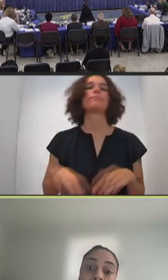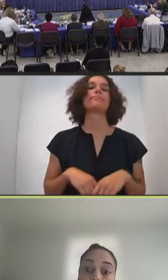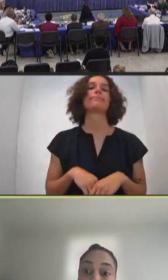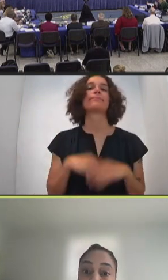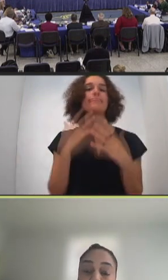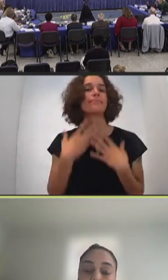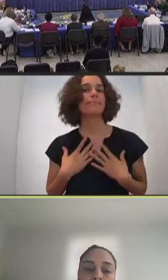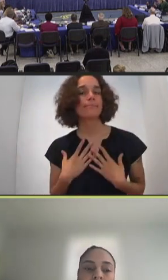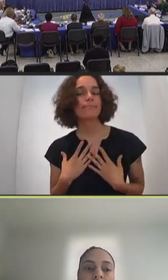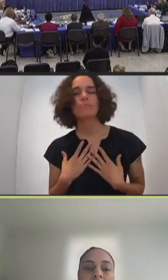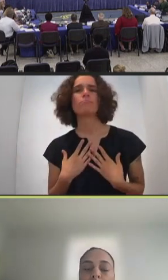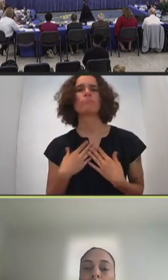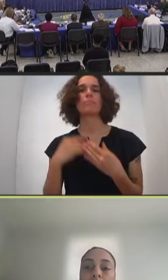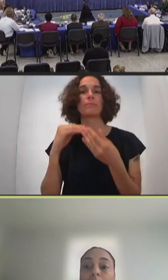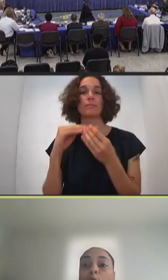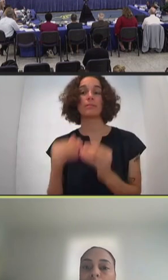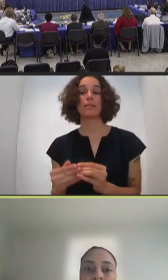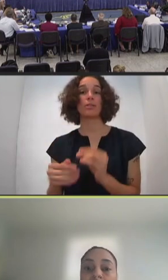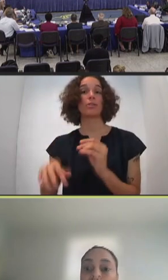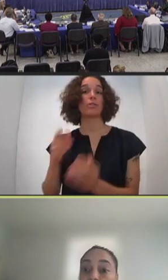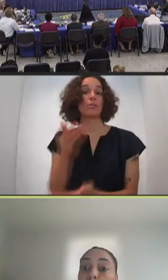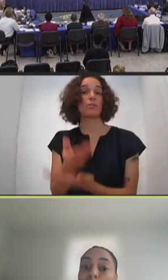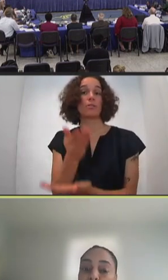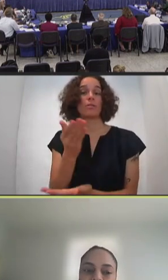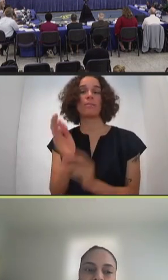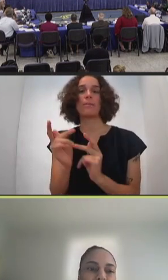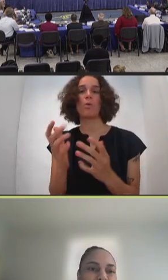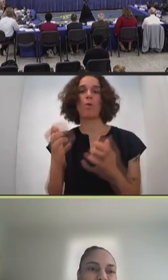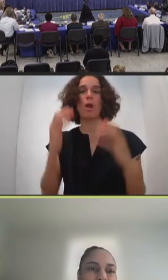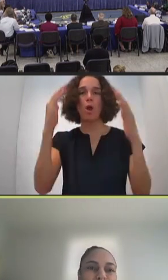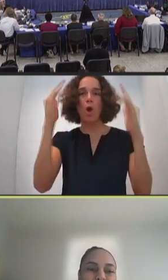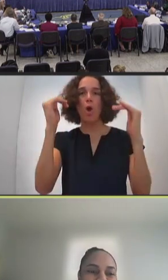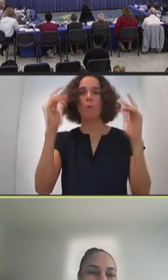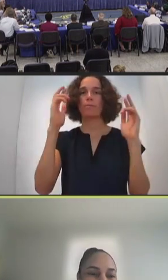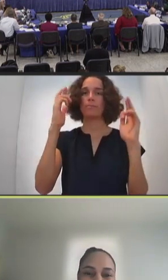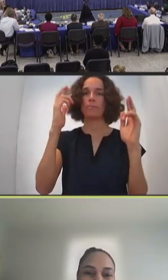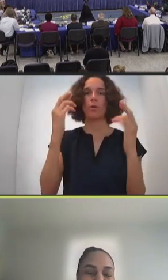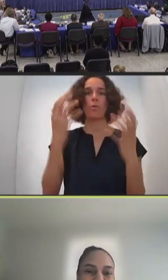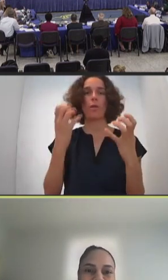given hope and want to be motivated through hopeful messaging. So, we're so excited for